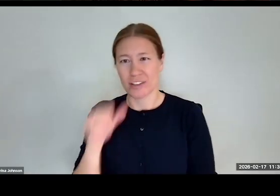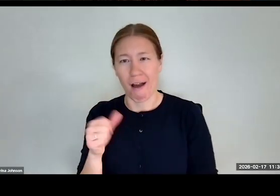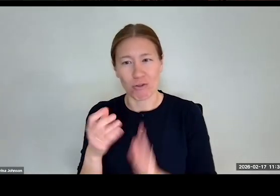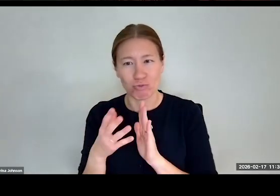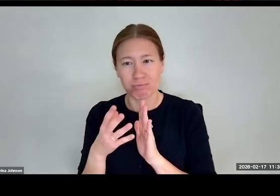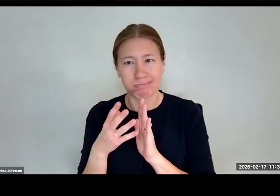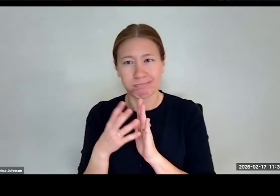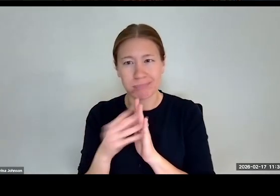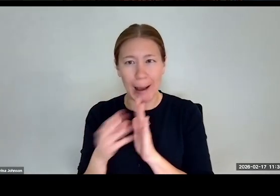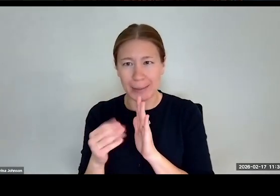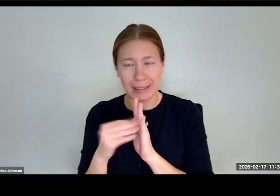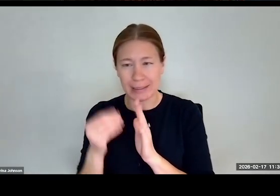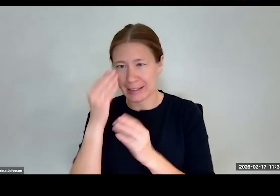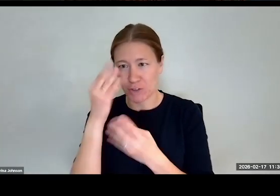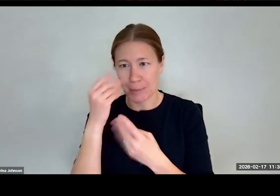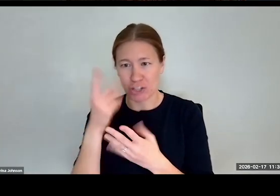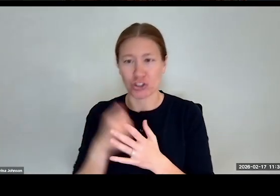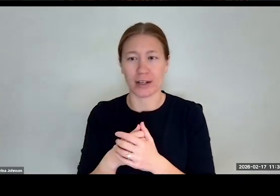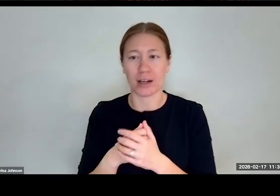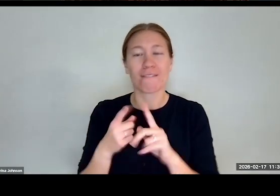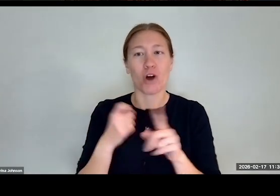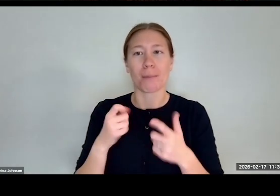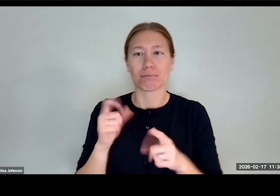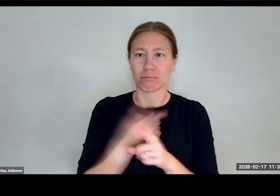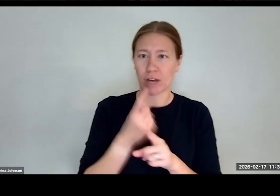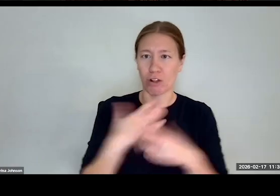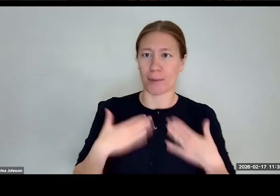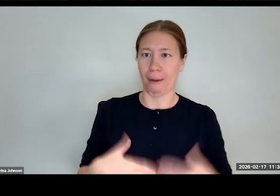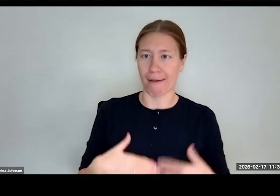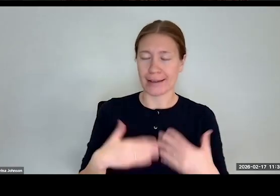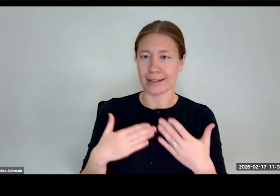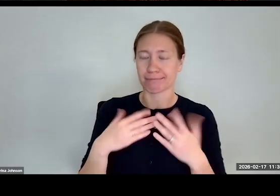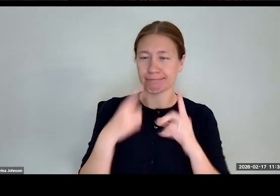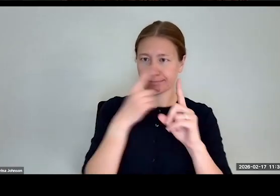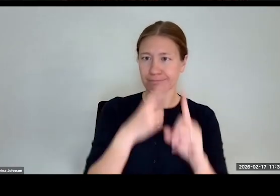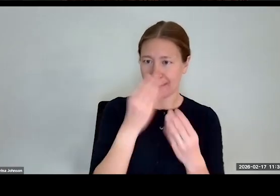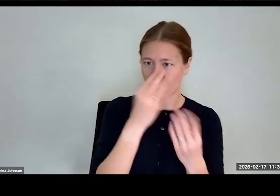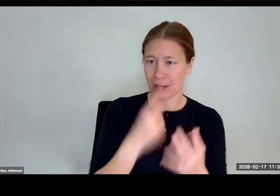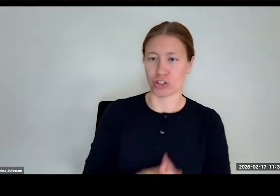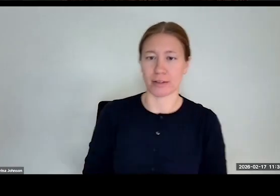So they should be distinct from one another. It should reference any and all text that included in the image.